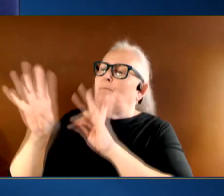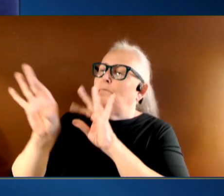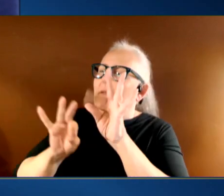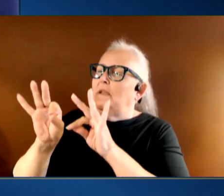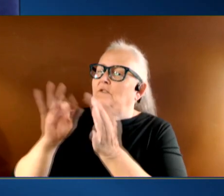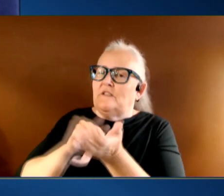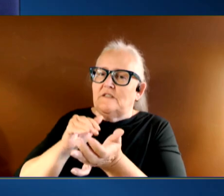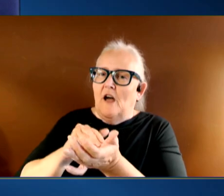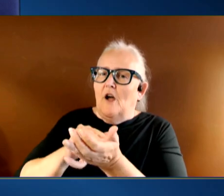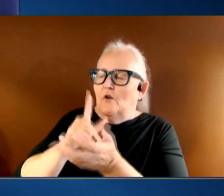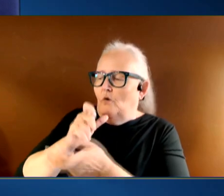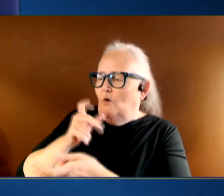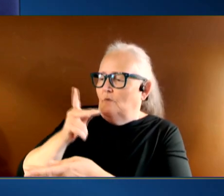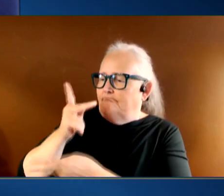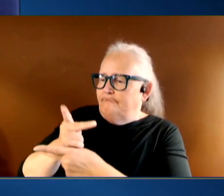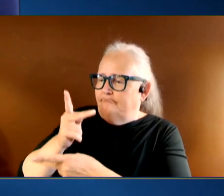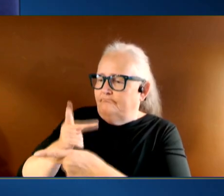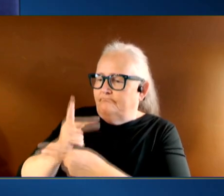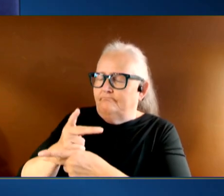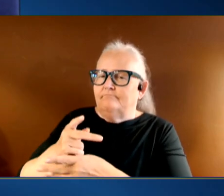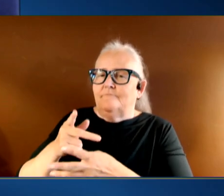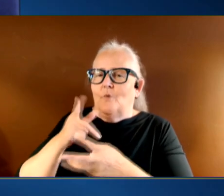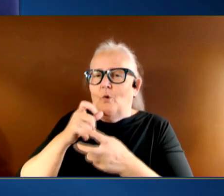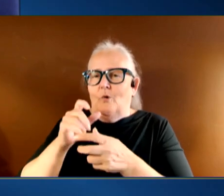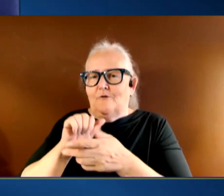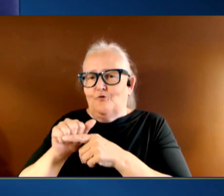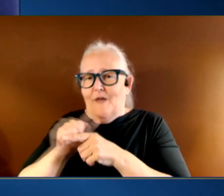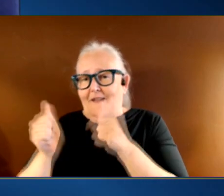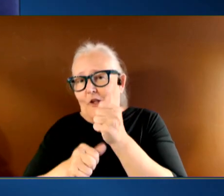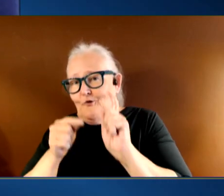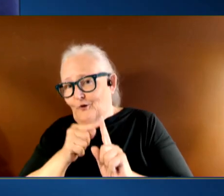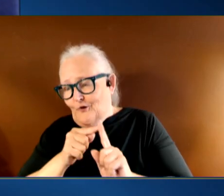her as fellows, then became his hematology team. And he was the